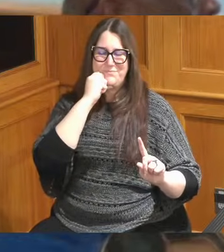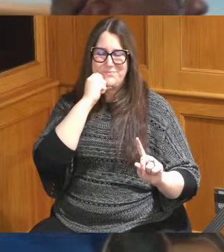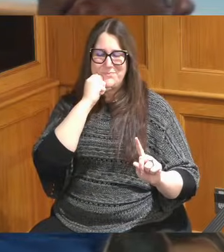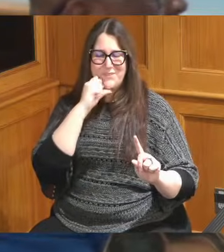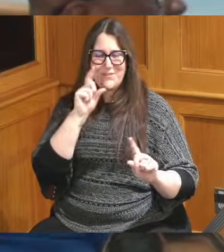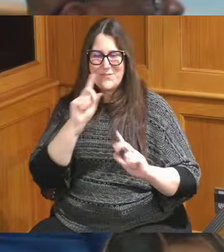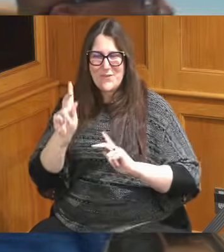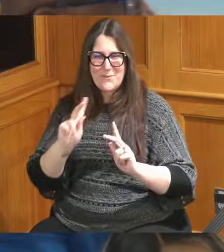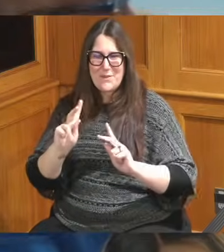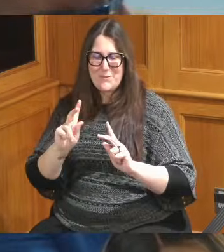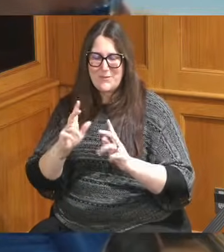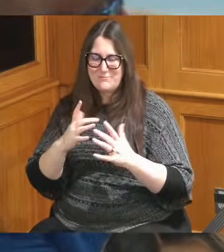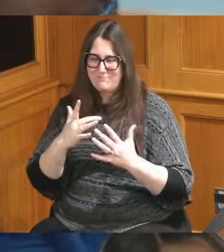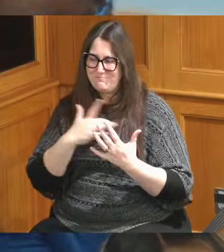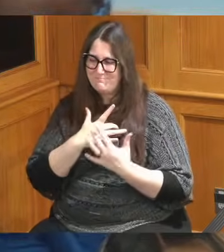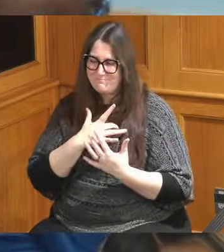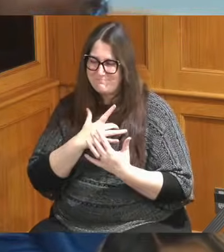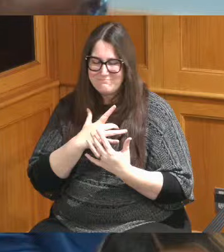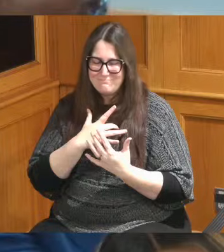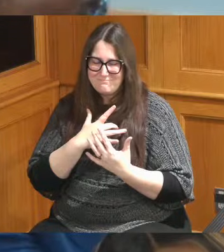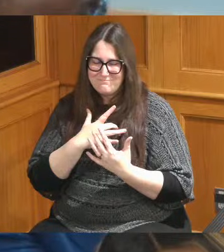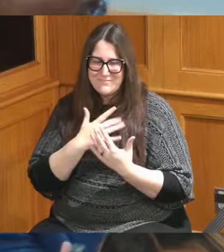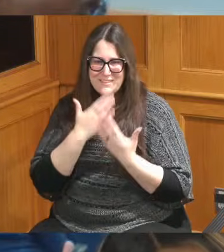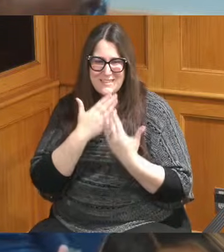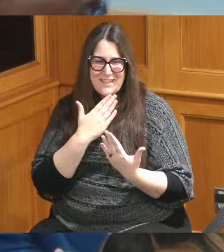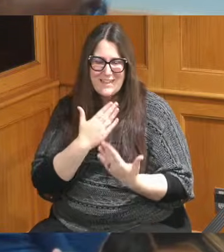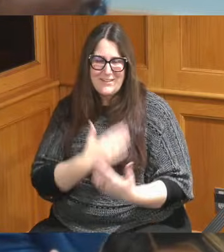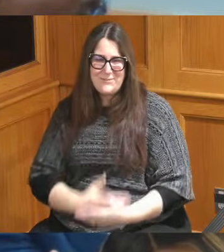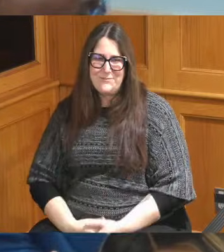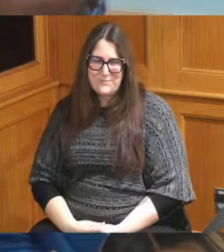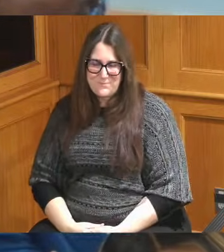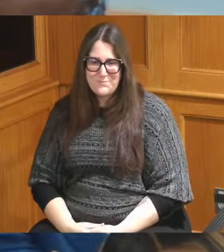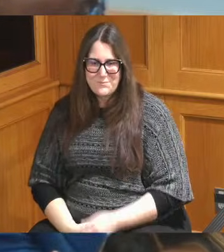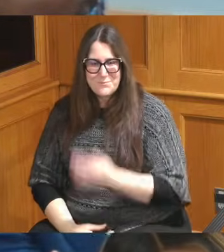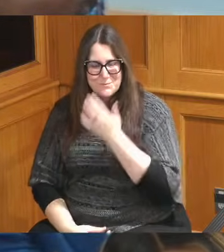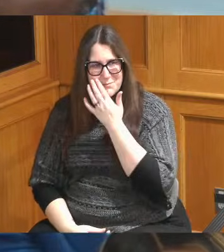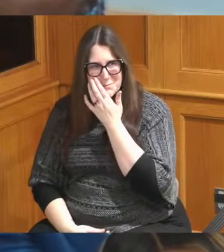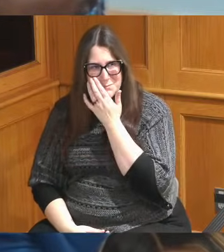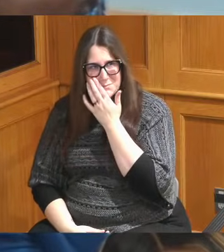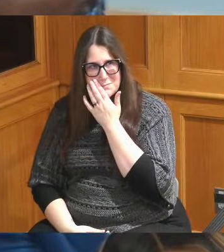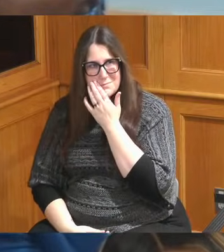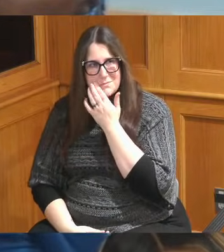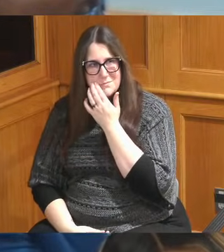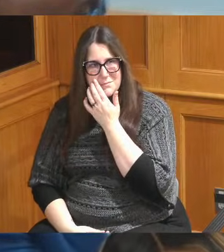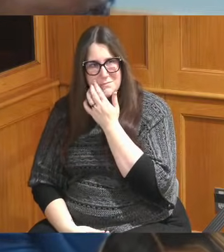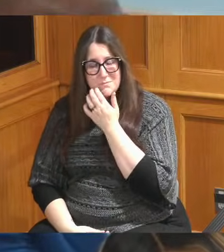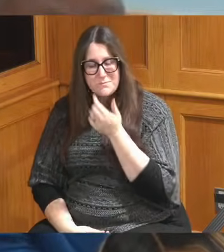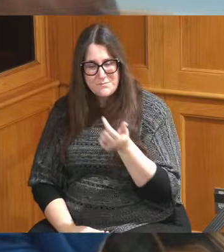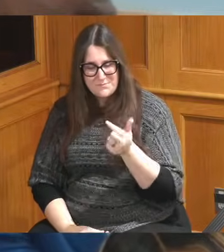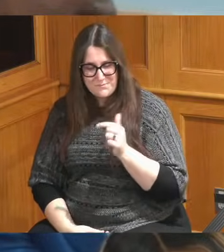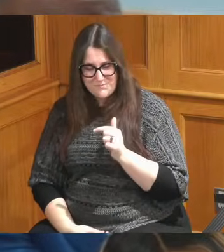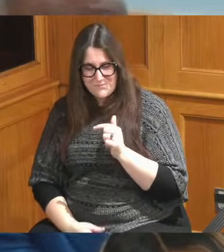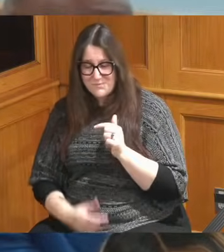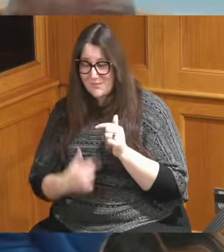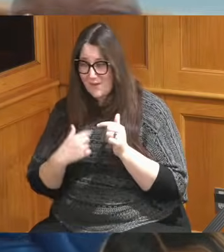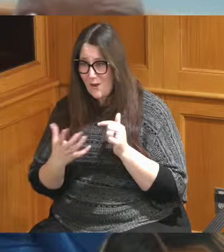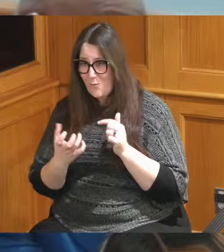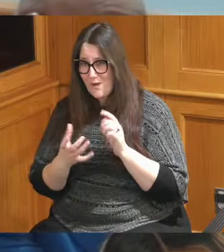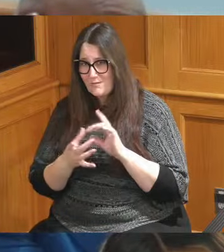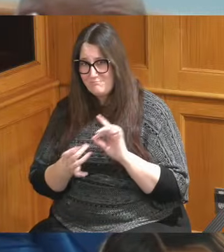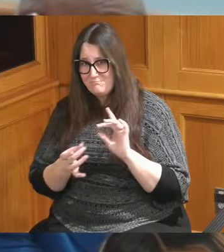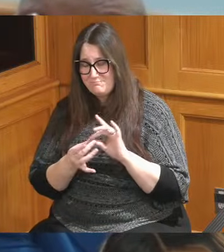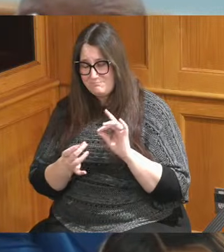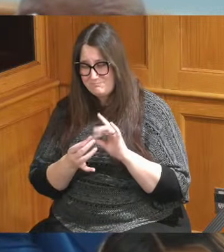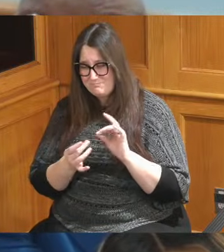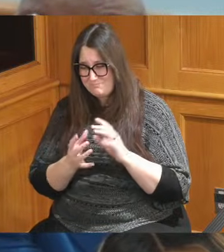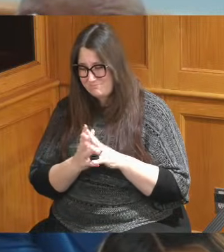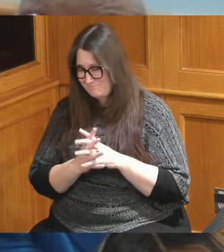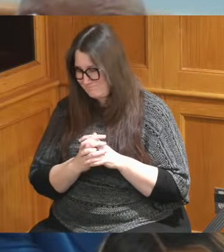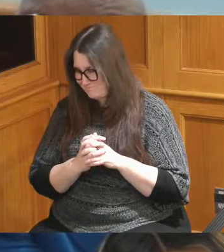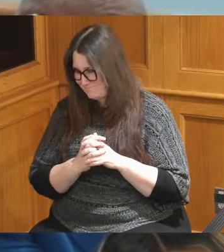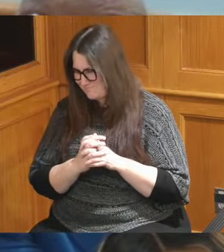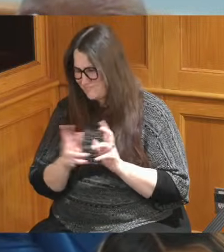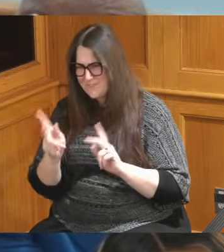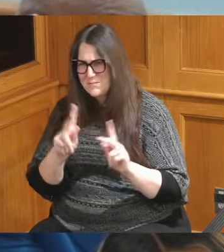can't even express it. So I thank you so much. I just want to say I want people to understand